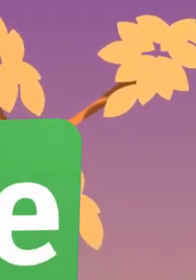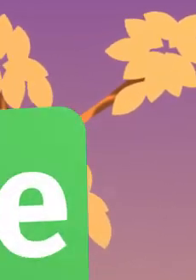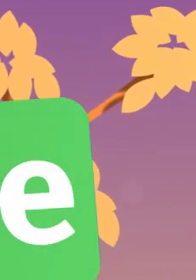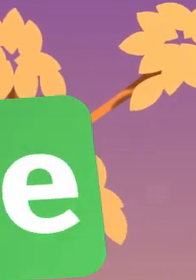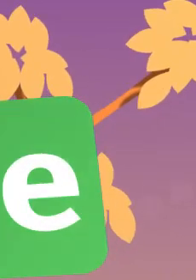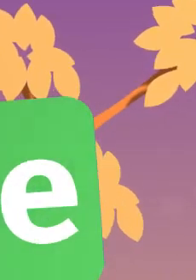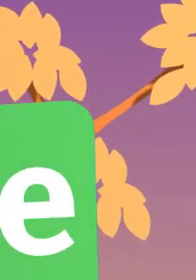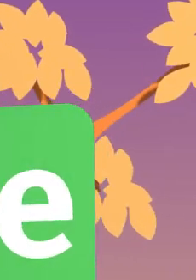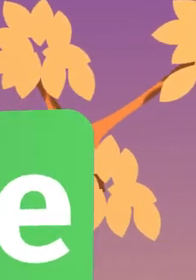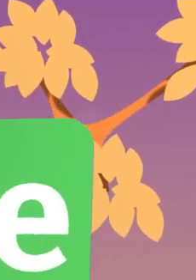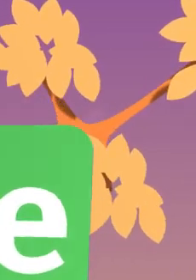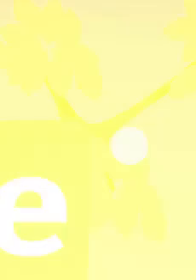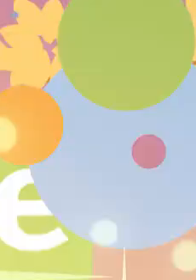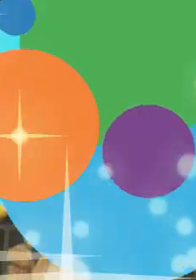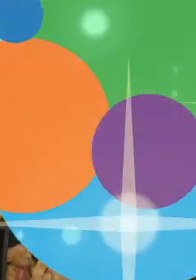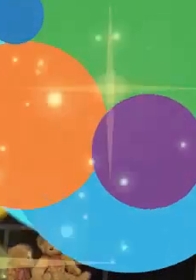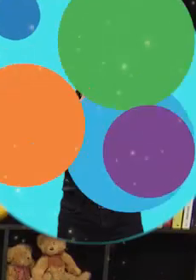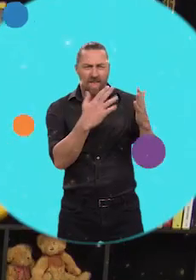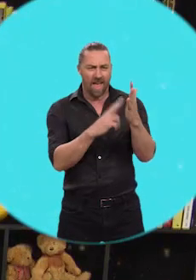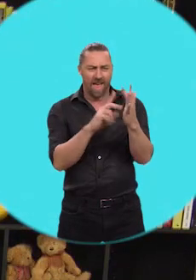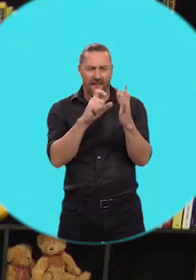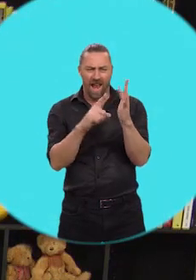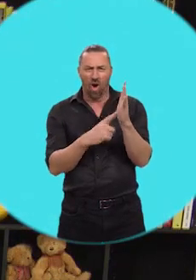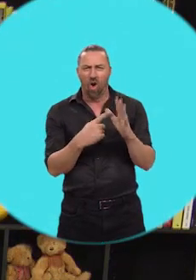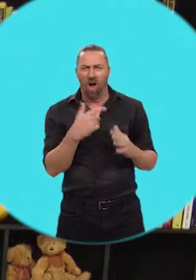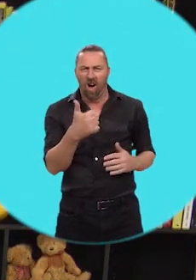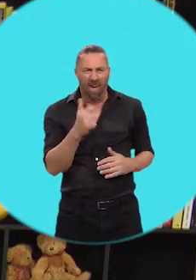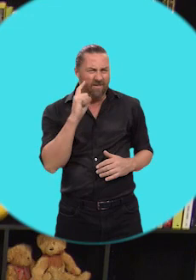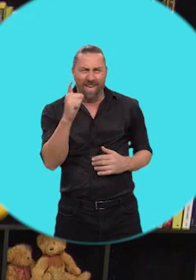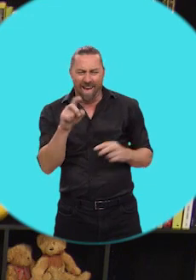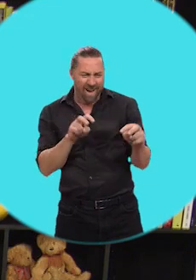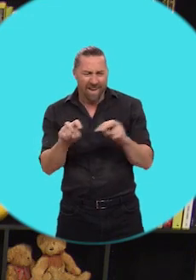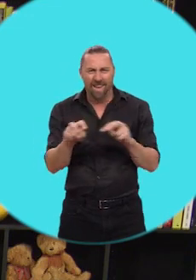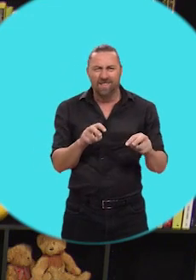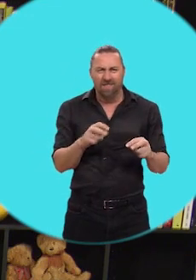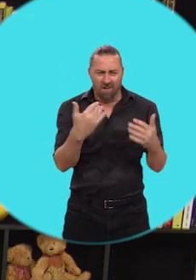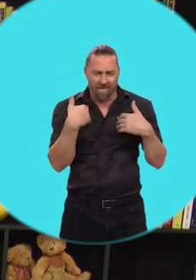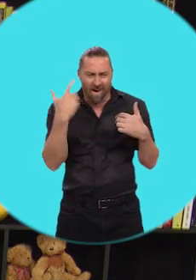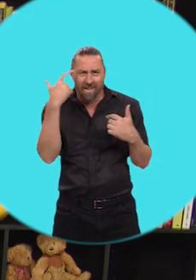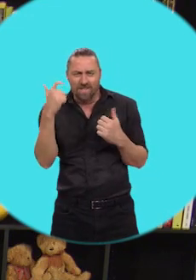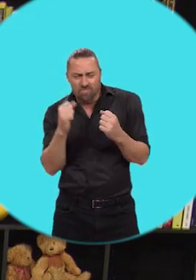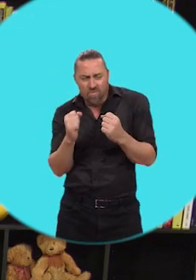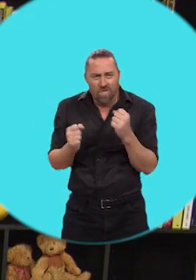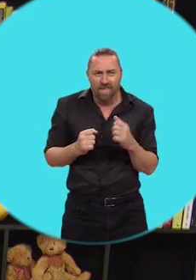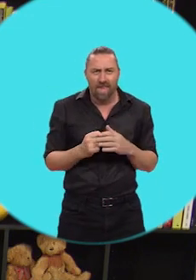(bells chiming) Thanks Nicola. What a fun activity with lots of great moves. Yes. - What was your favorite?